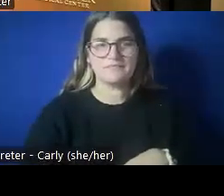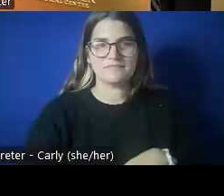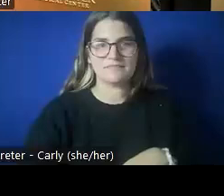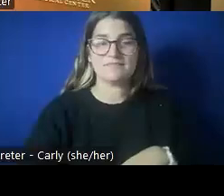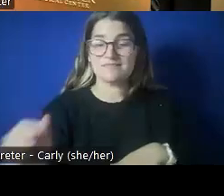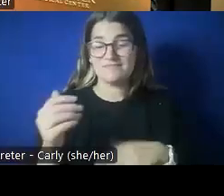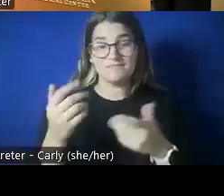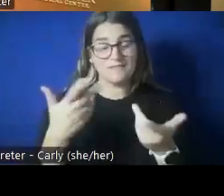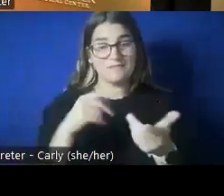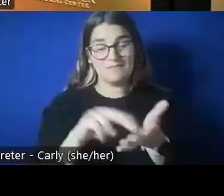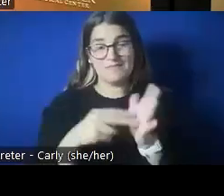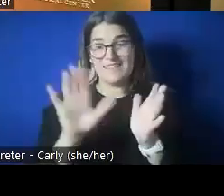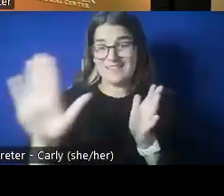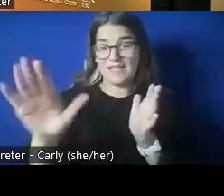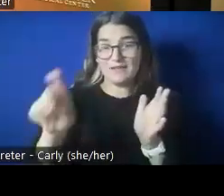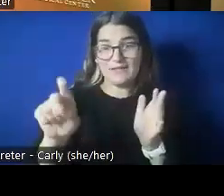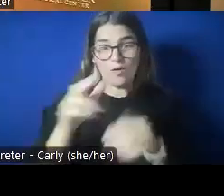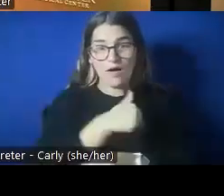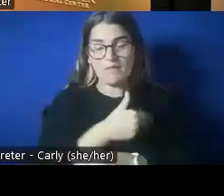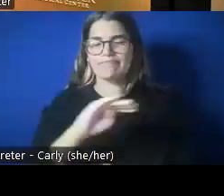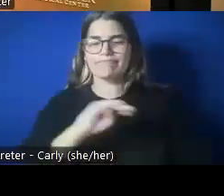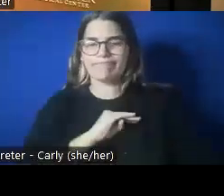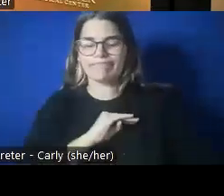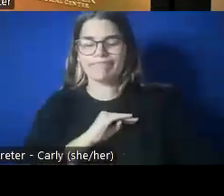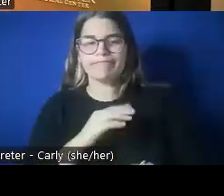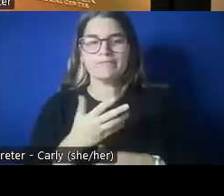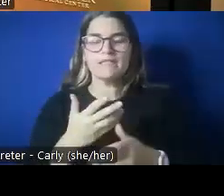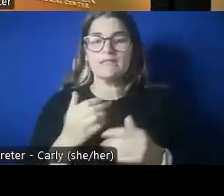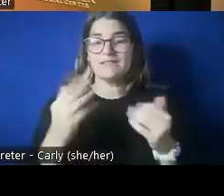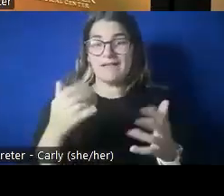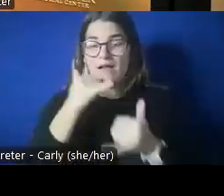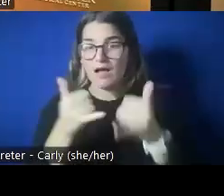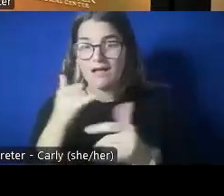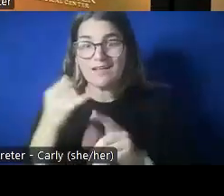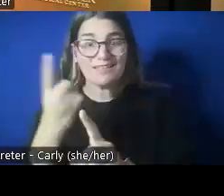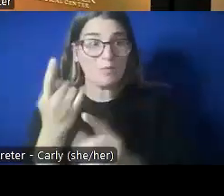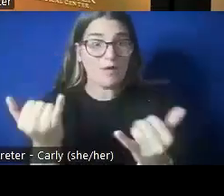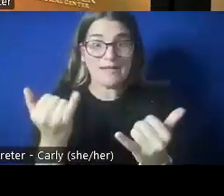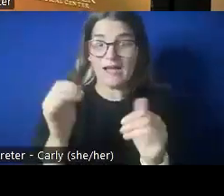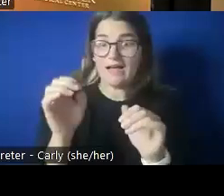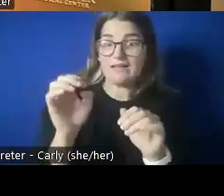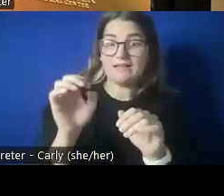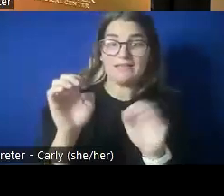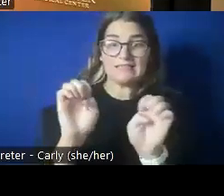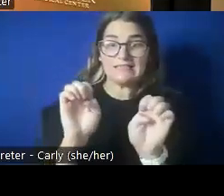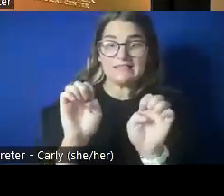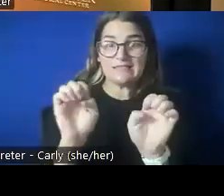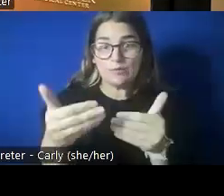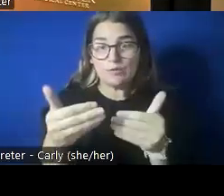we know from talking to people on the medical floors they really miss we get a lot of calls about we have someone in the Ed or on the floor and they really want like a warm handoff or point